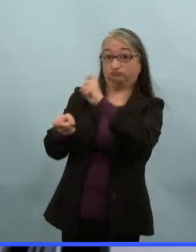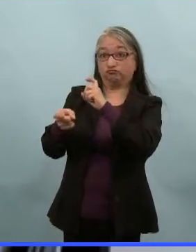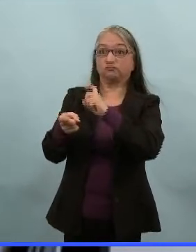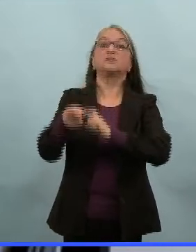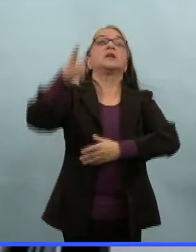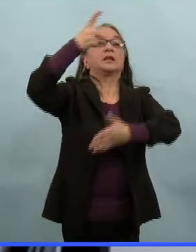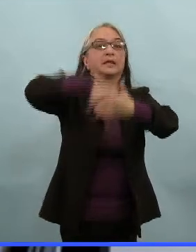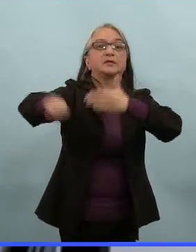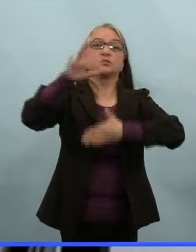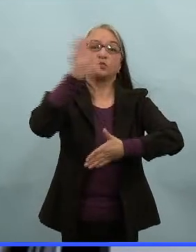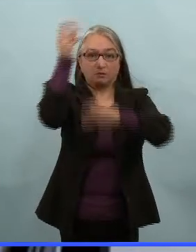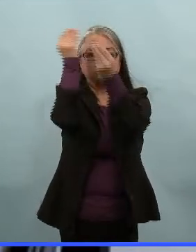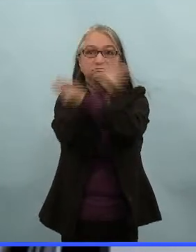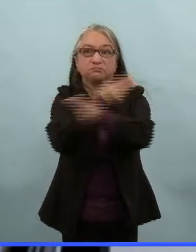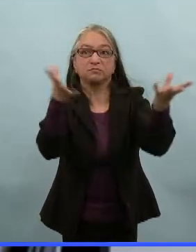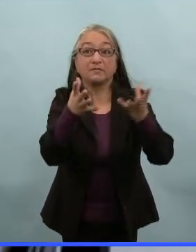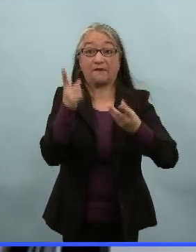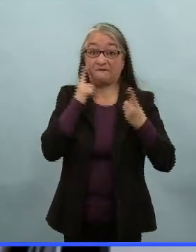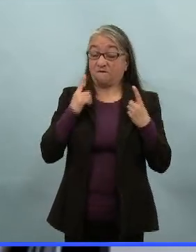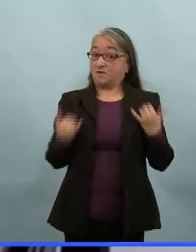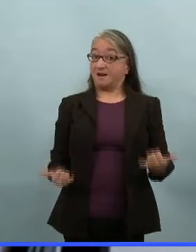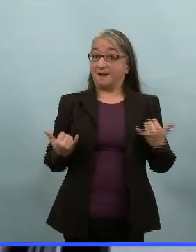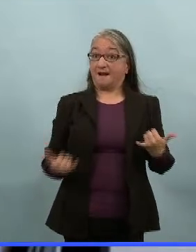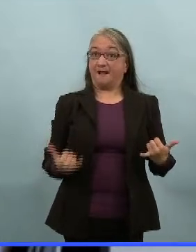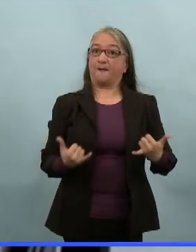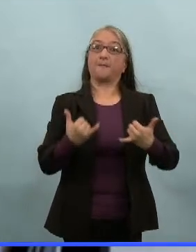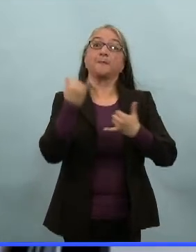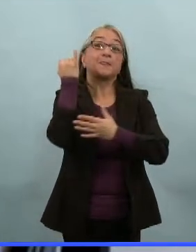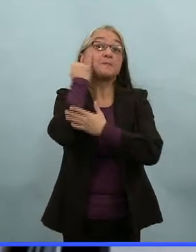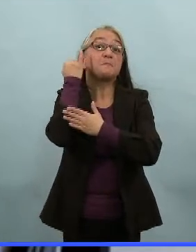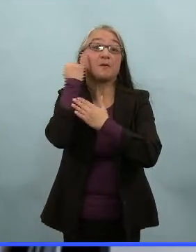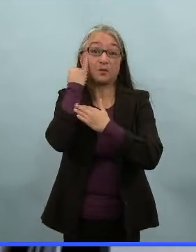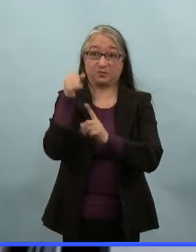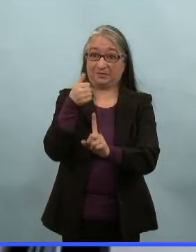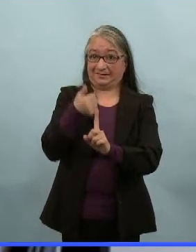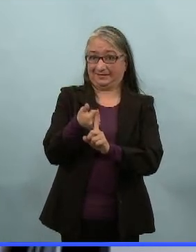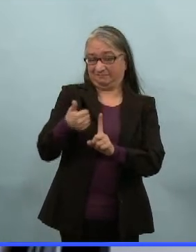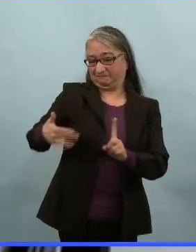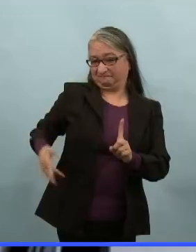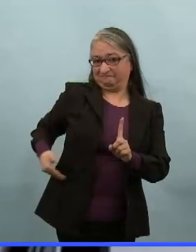for now if you have a particular reason why you feel your child should be vaccinated sooner